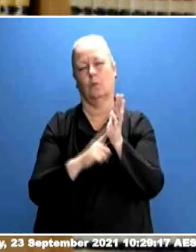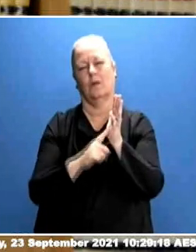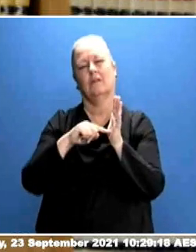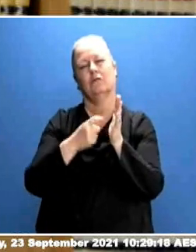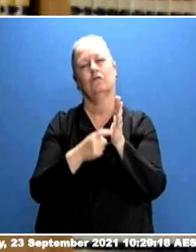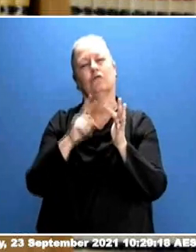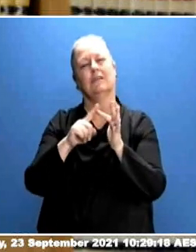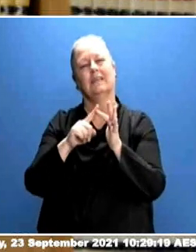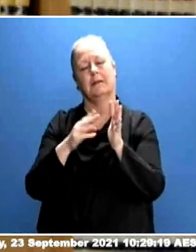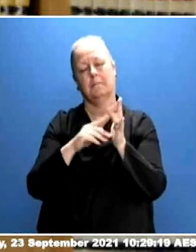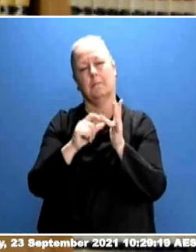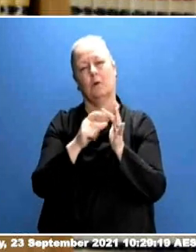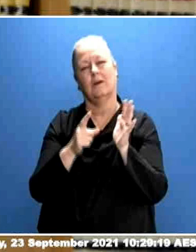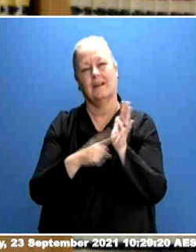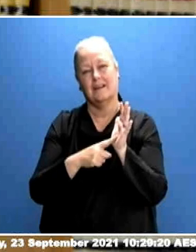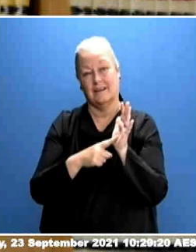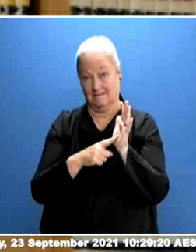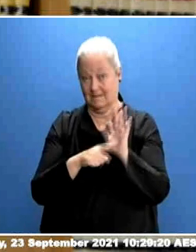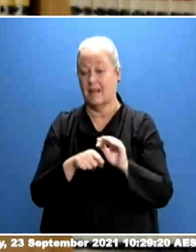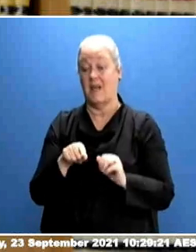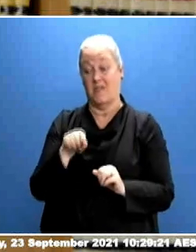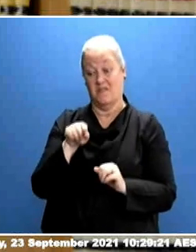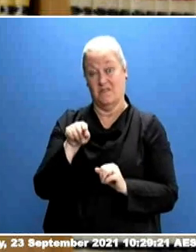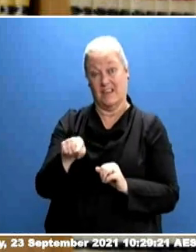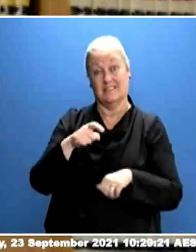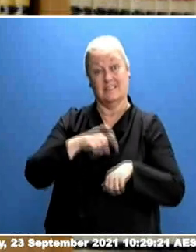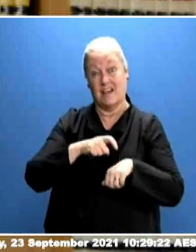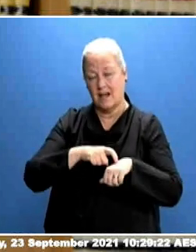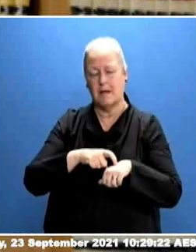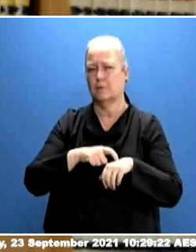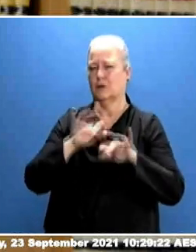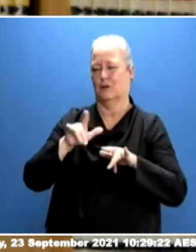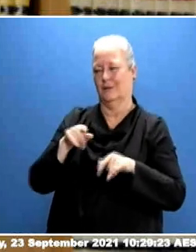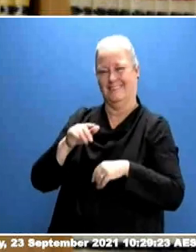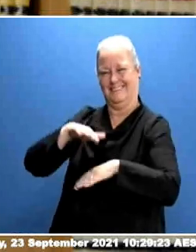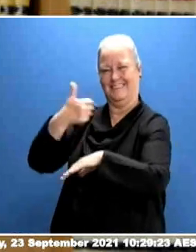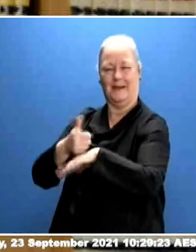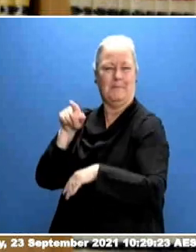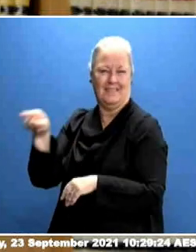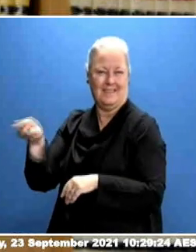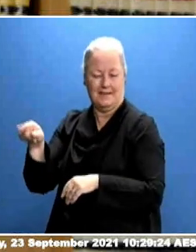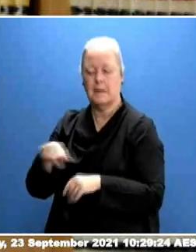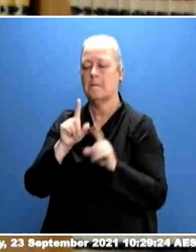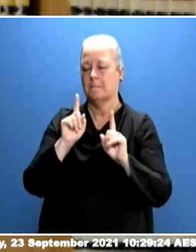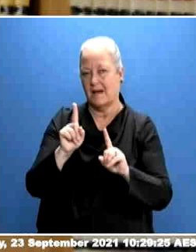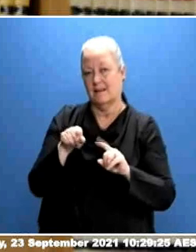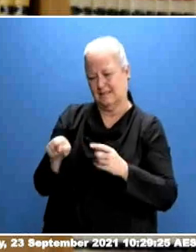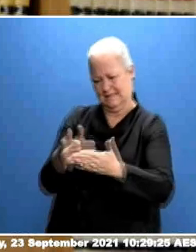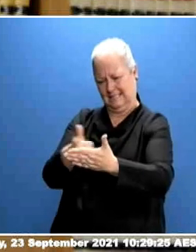had not yet been implemented at Secure Care. In relation to stability, yes, we are talking about in this space